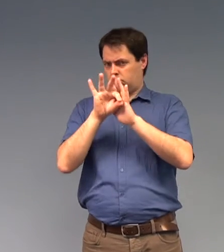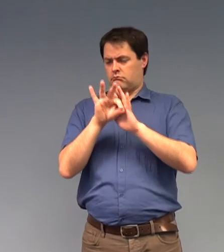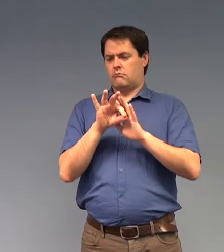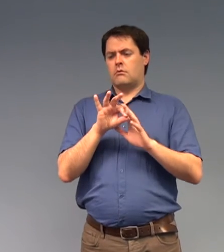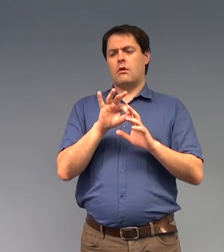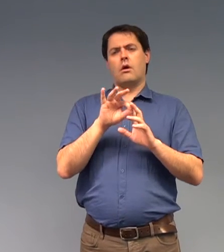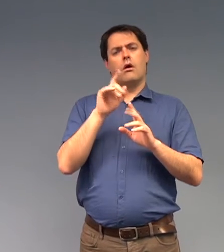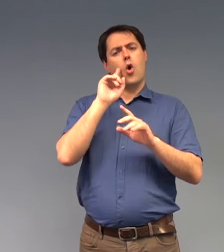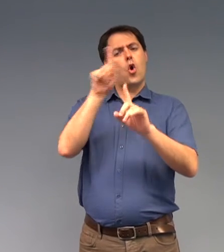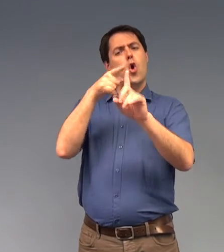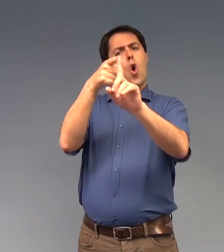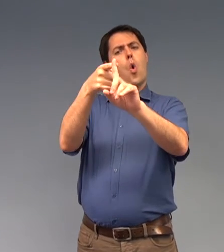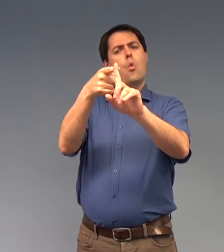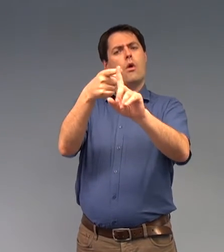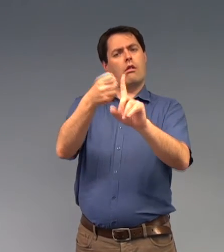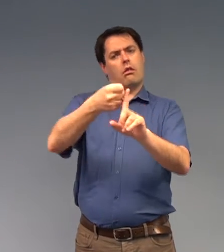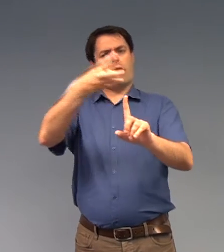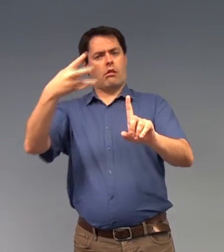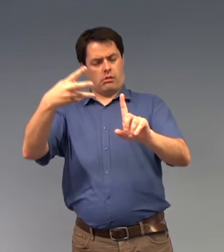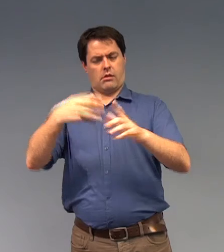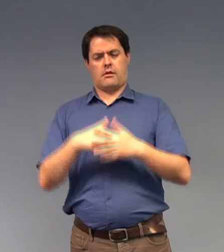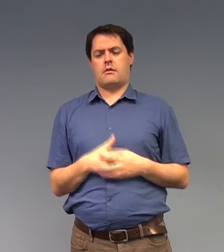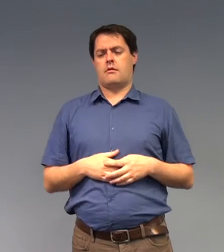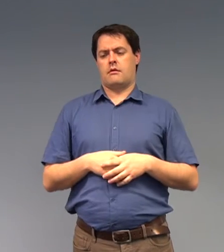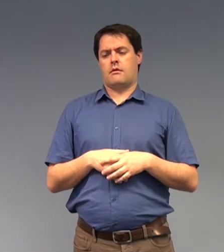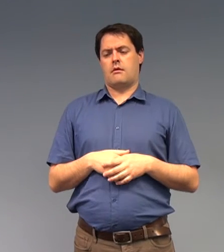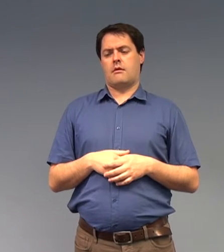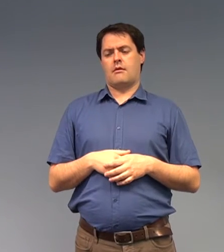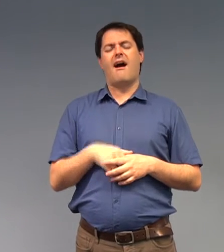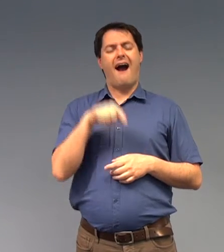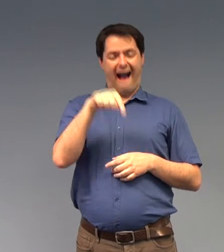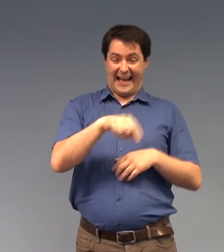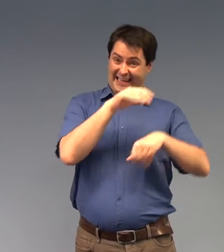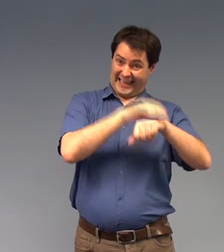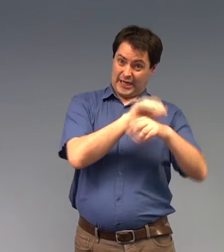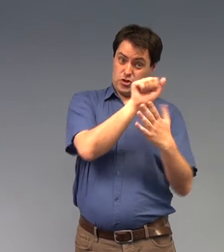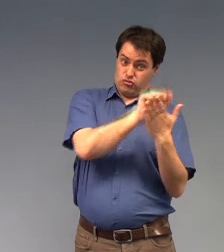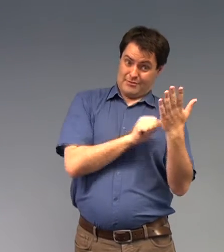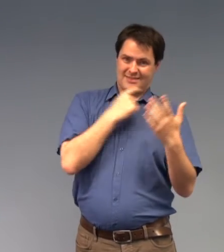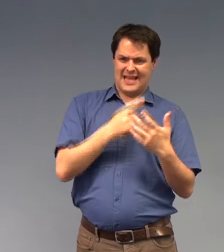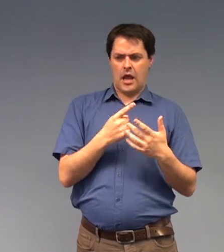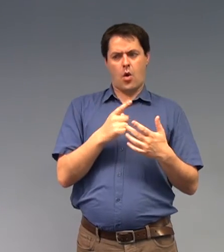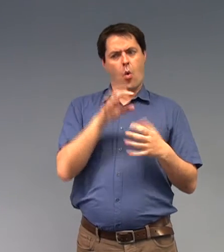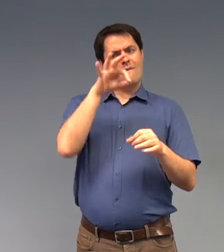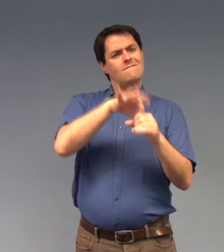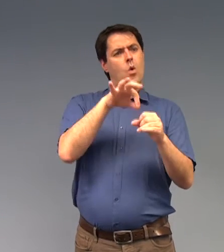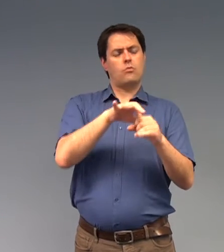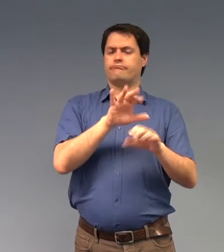And this is a specific category I found within my Ph.D. And this is "goal enrichment."